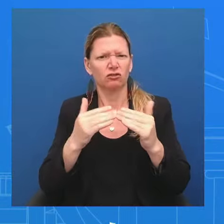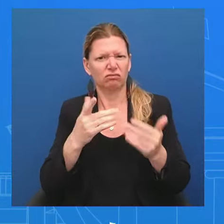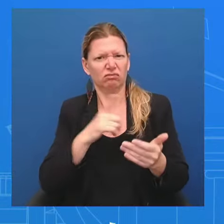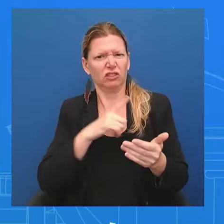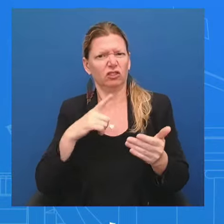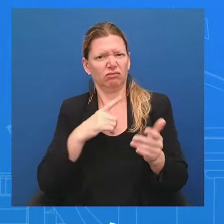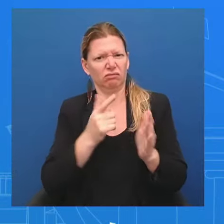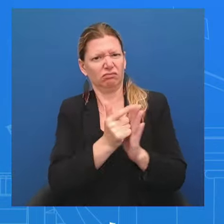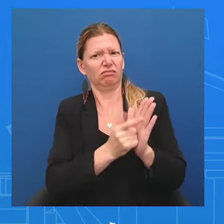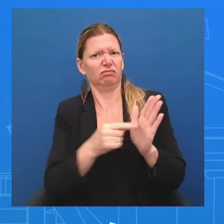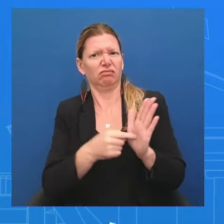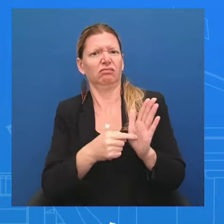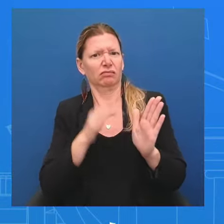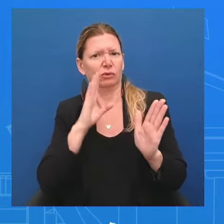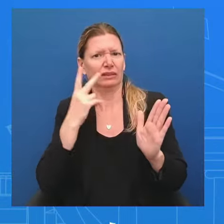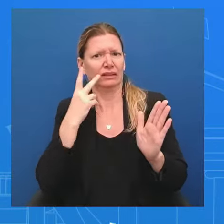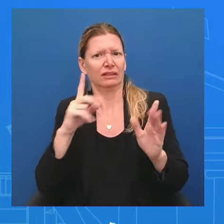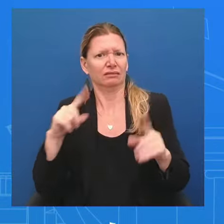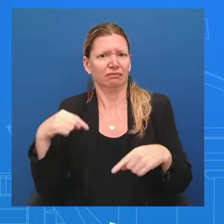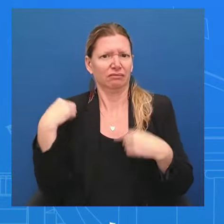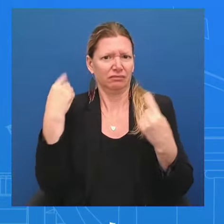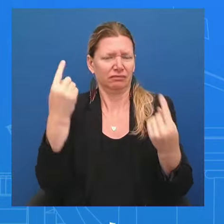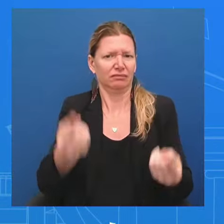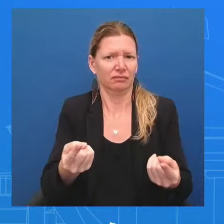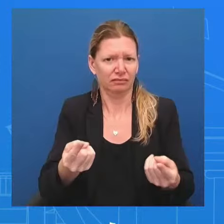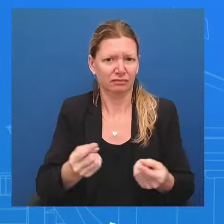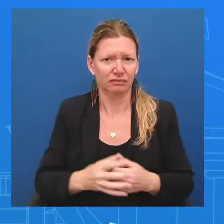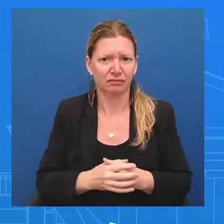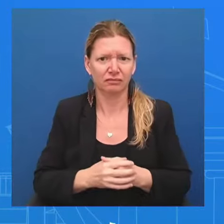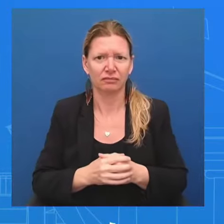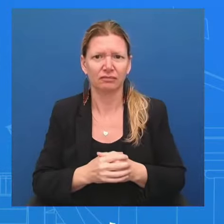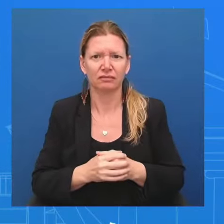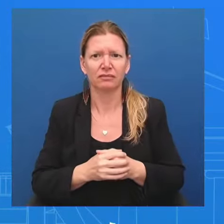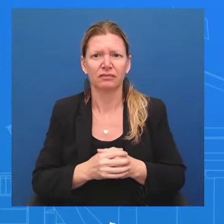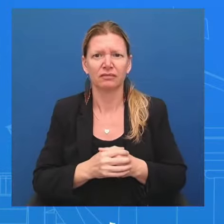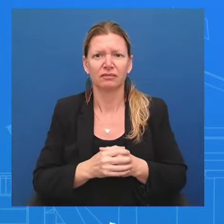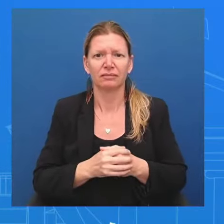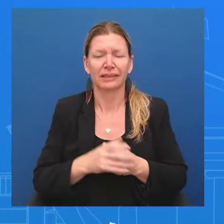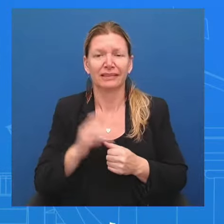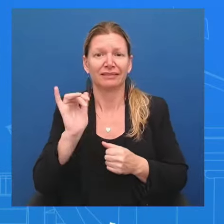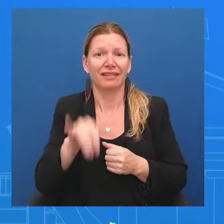are putting electoral politics ahead of the American people, and there were things in that legislation